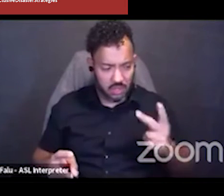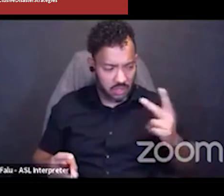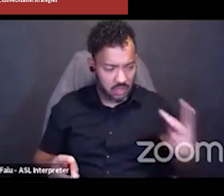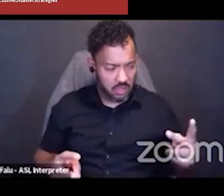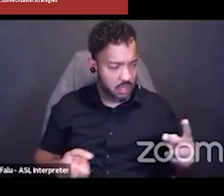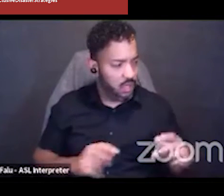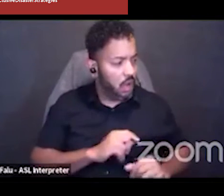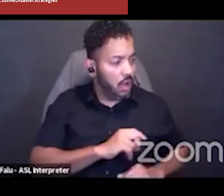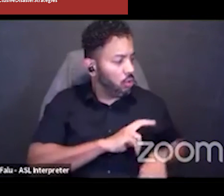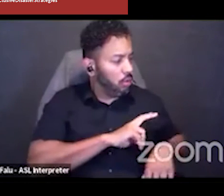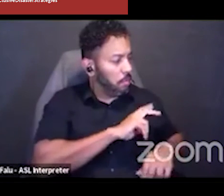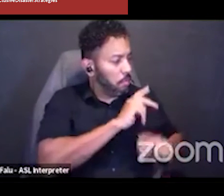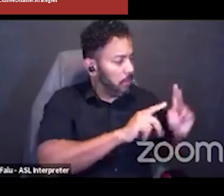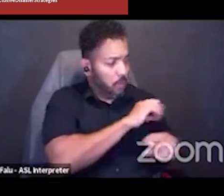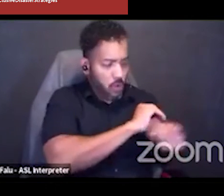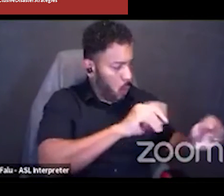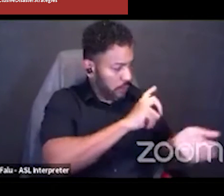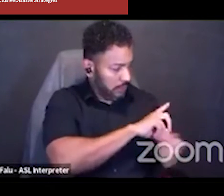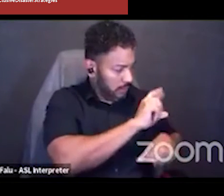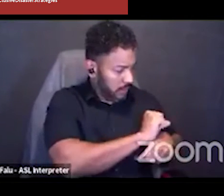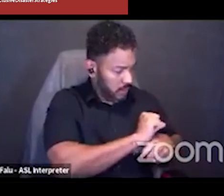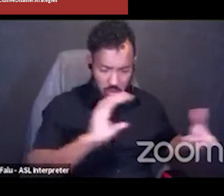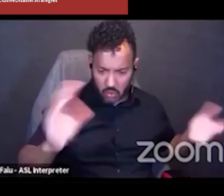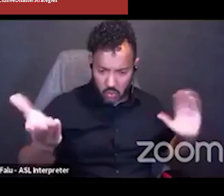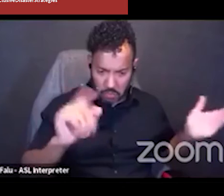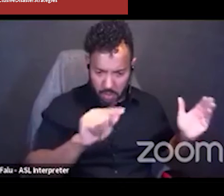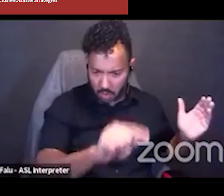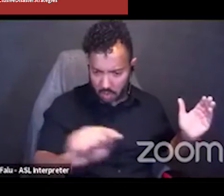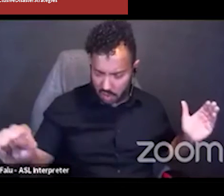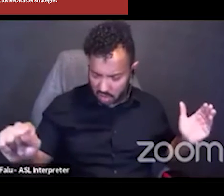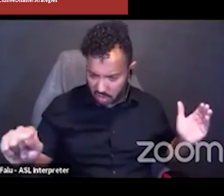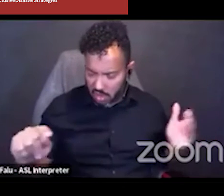adults and people with access and functional needs because they are two to four times more